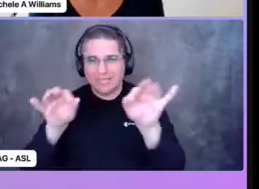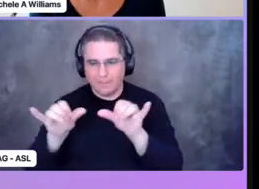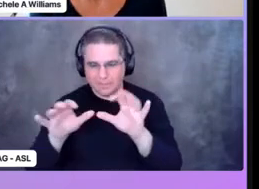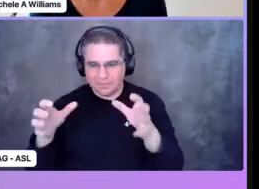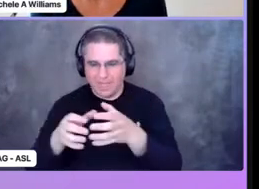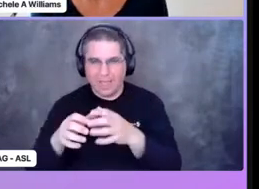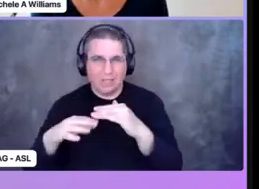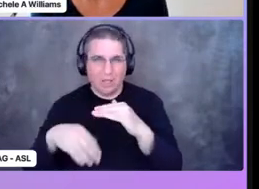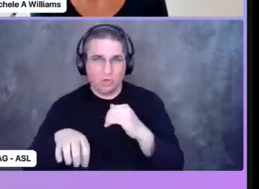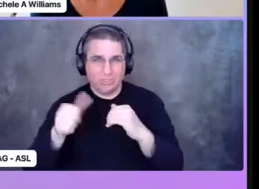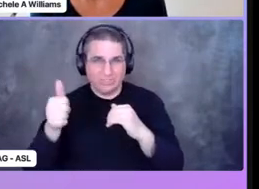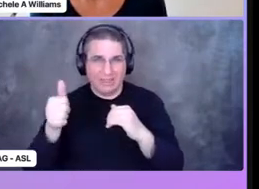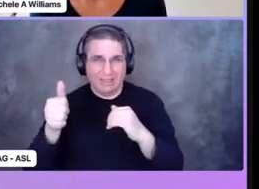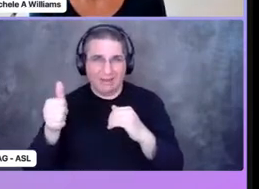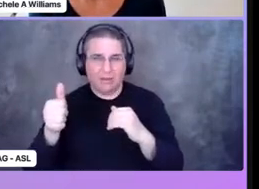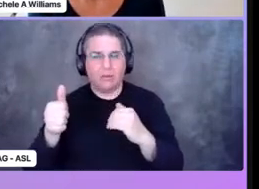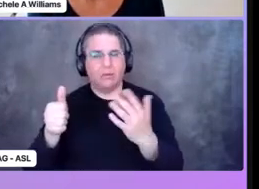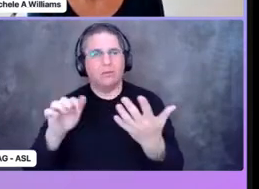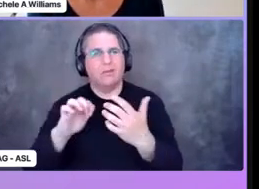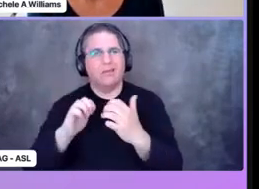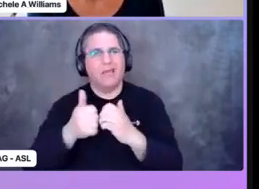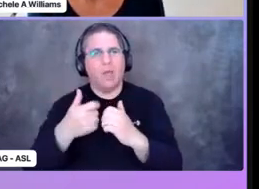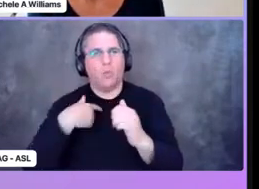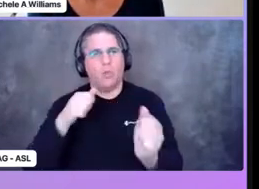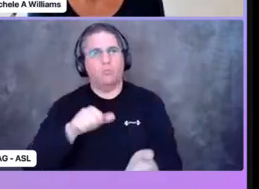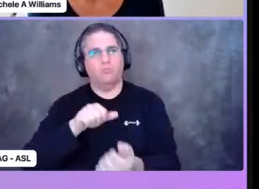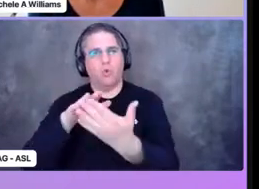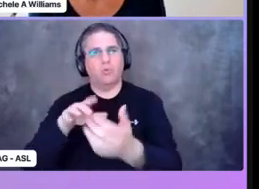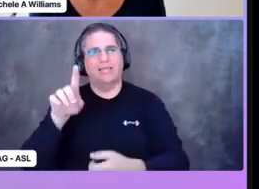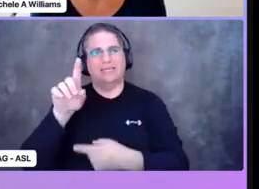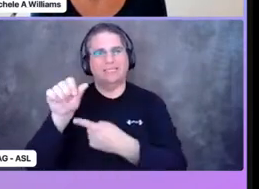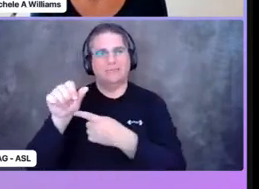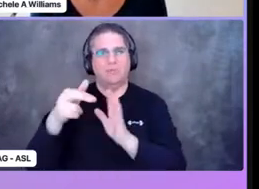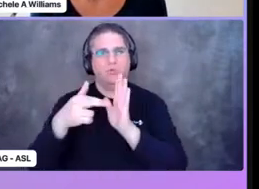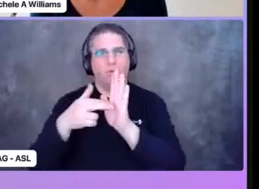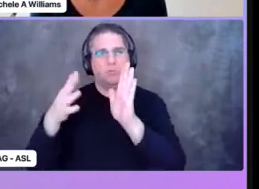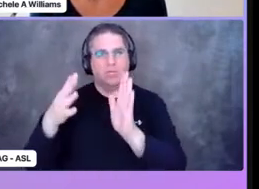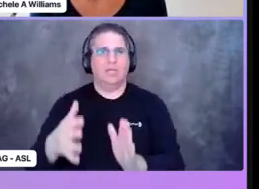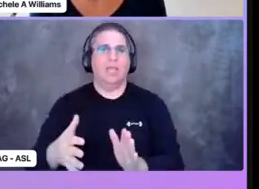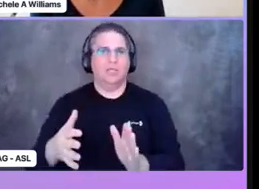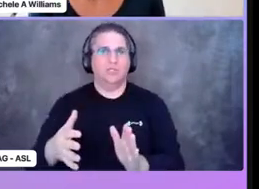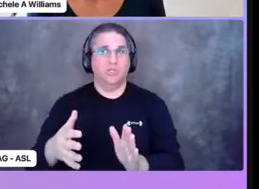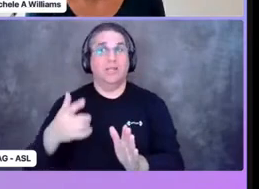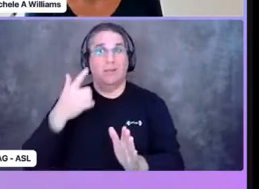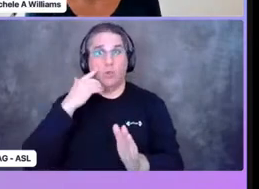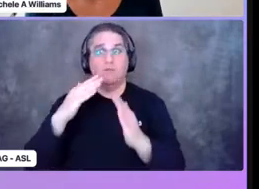received, for qualitative research with a really small sample size of users, for example under 10, how do you